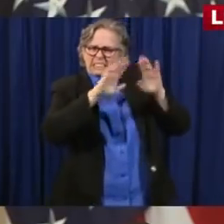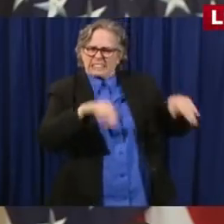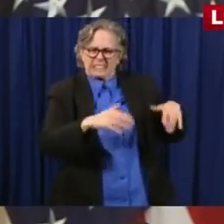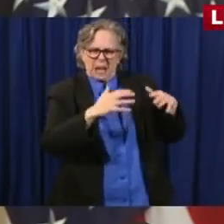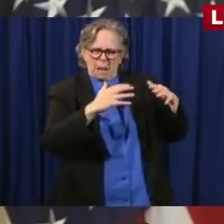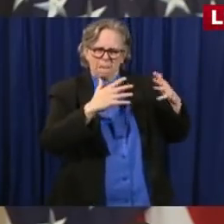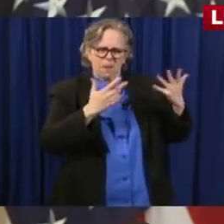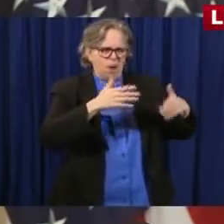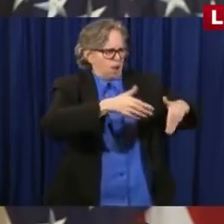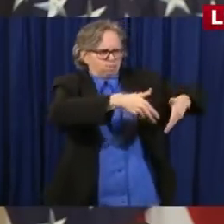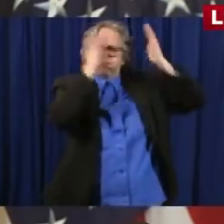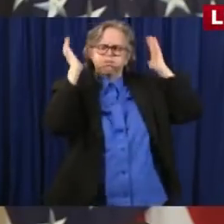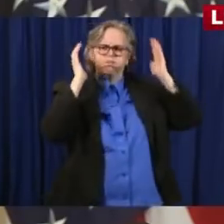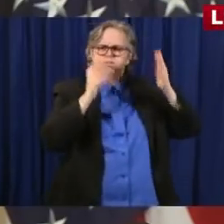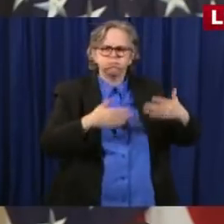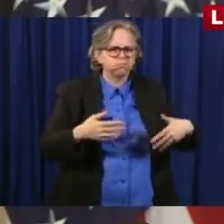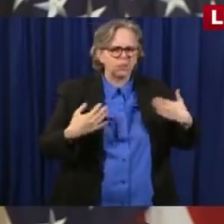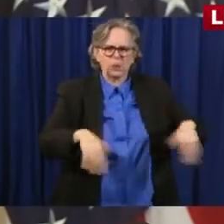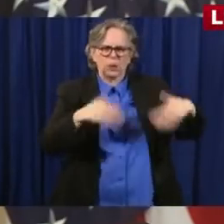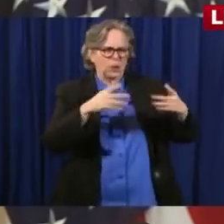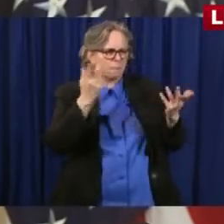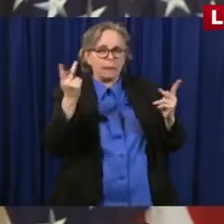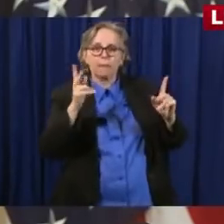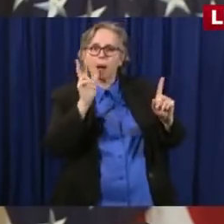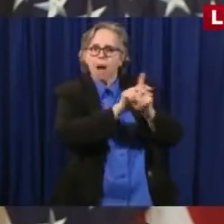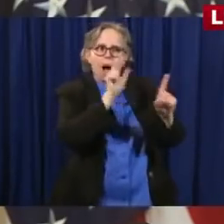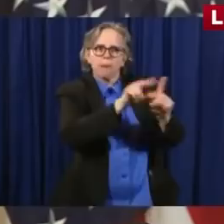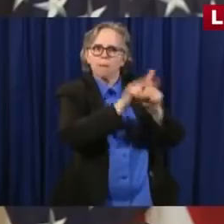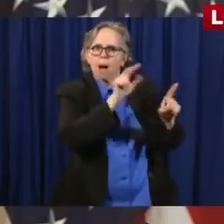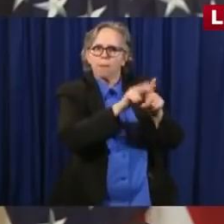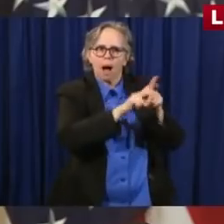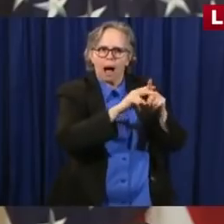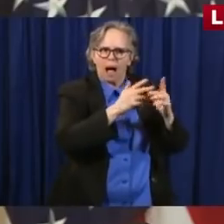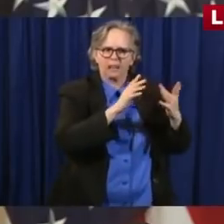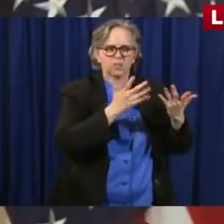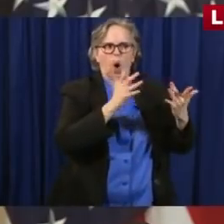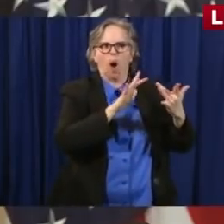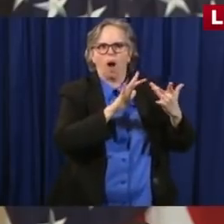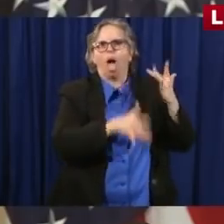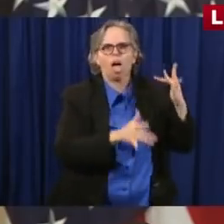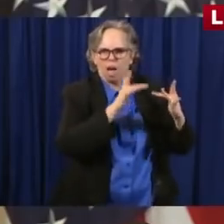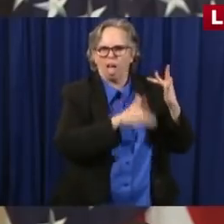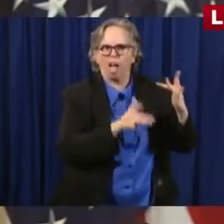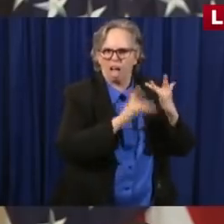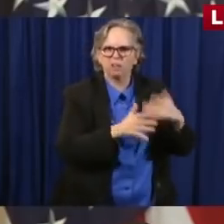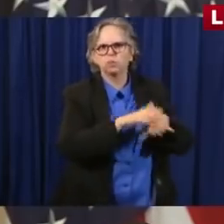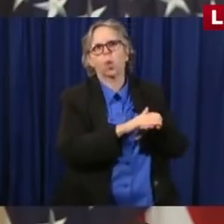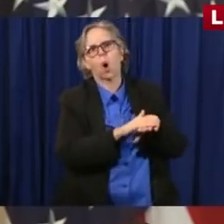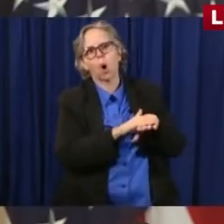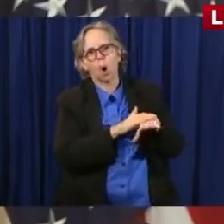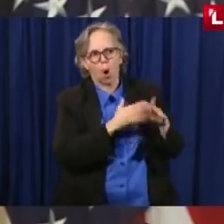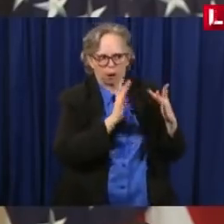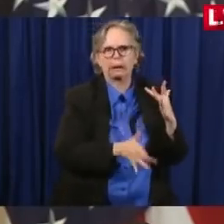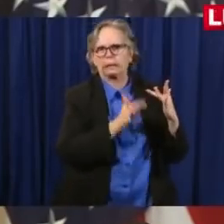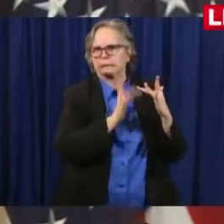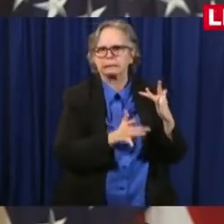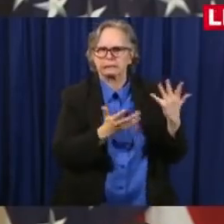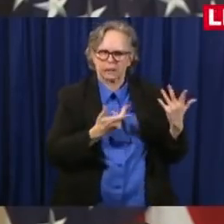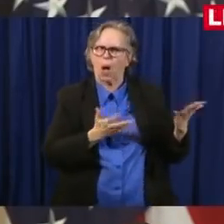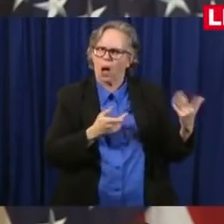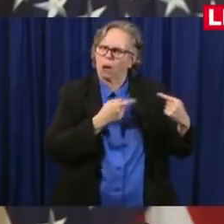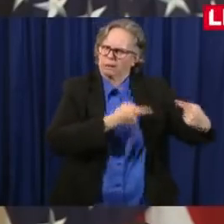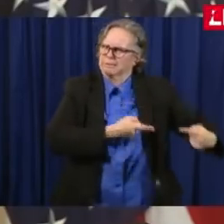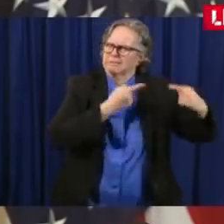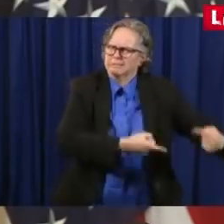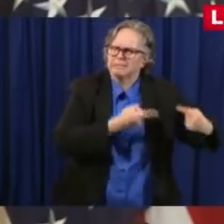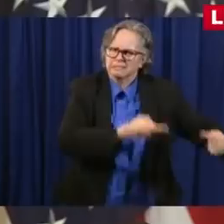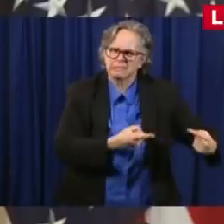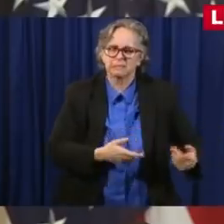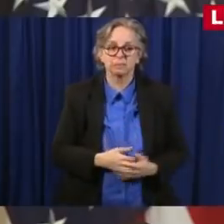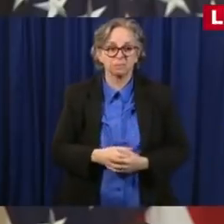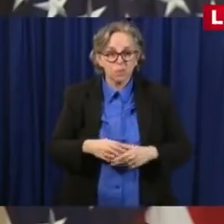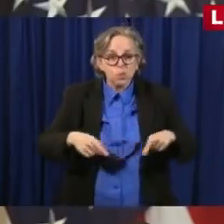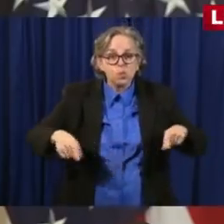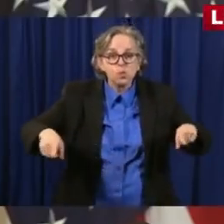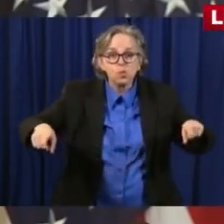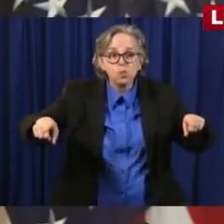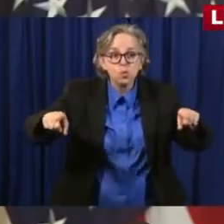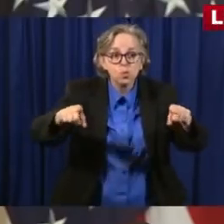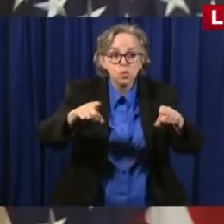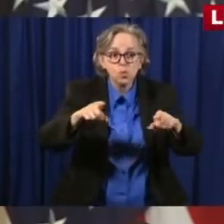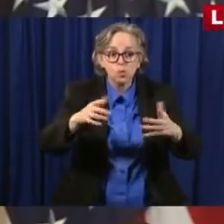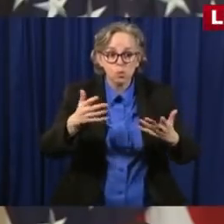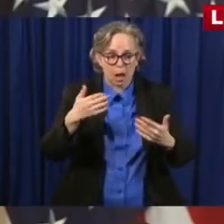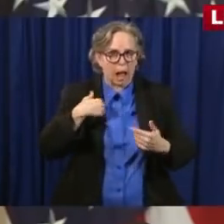ADDING TO YOUR FACULTY IS THE FACT THAT OUR SYSTEM IS OVERWHELMED BY THE INFLUX OF CLAIMS AND IT IS MOVING MUCH SLOWER THAN IT WOULD UNDER NORMAL -- UNDER NORMAL